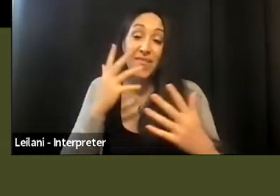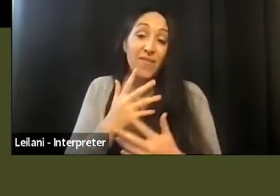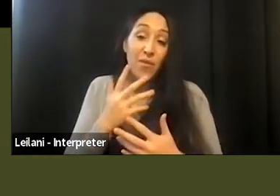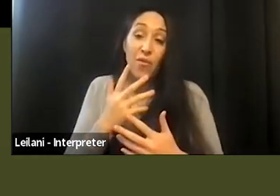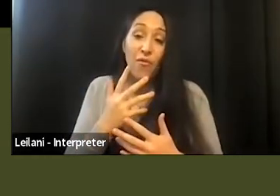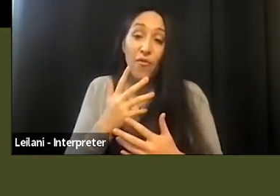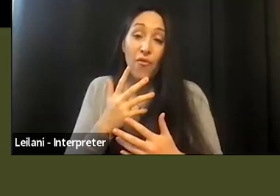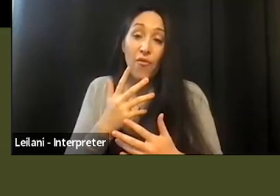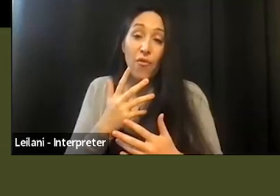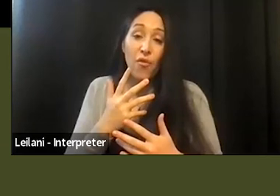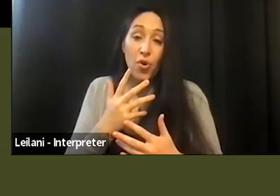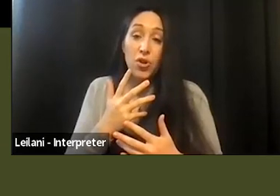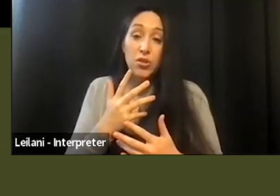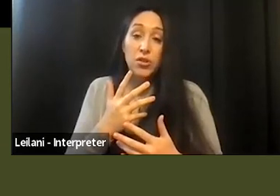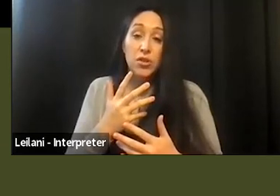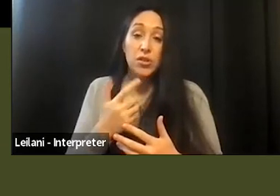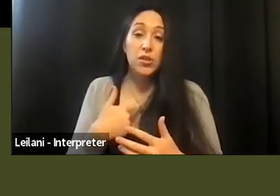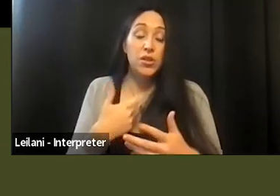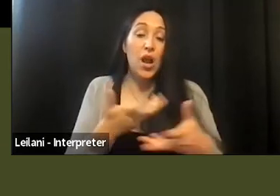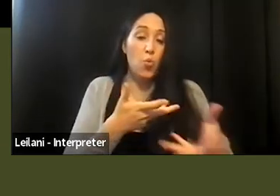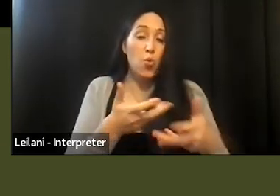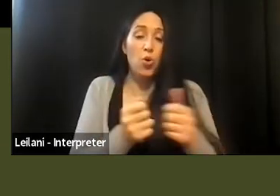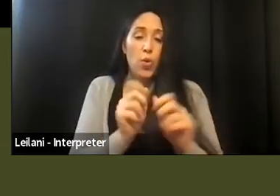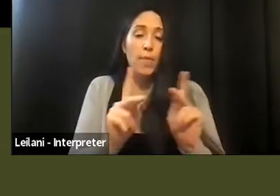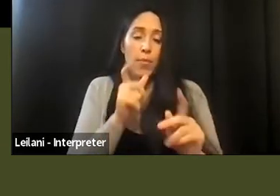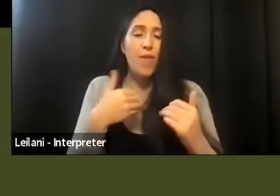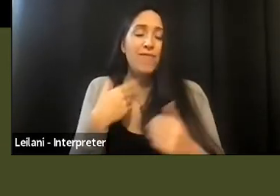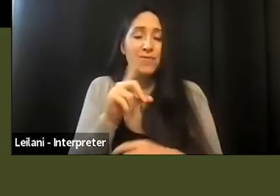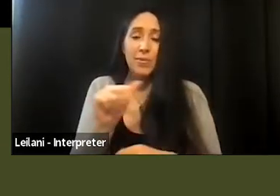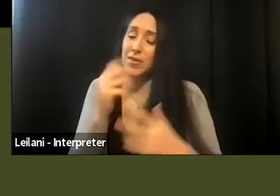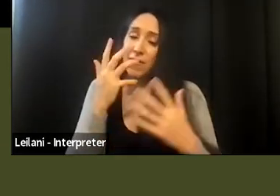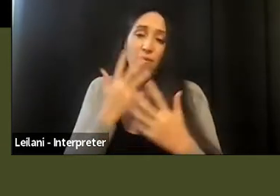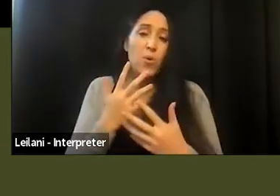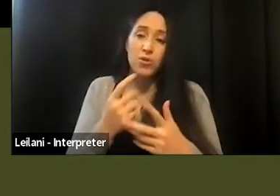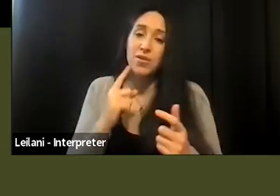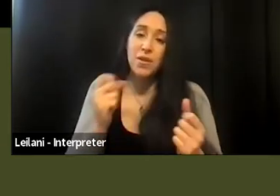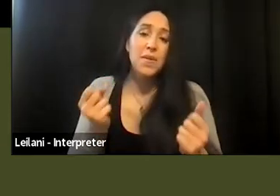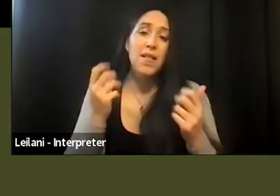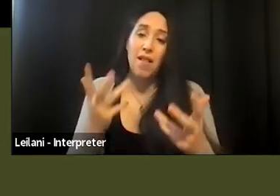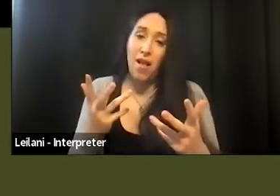and I'm working with individuals with disabilities. Unfortunately there's a lot to be done